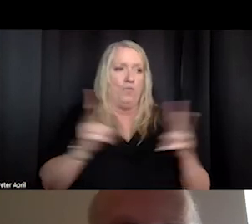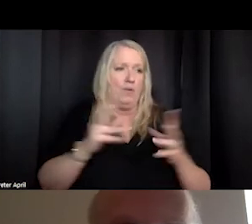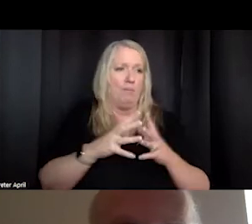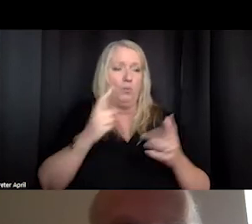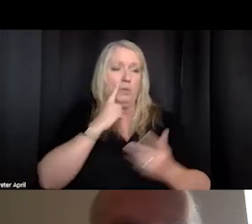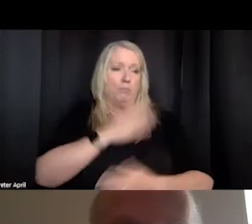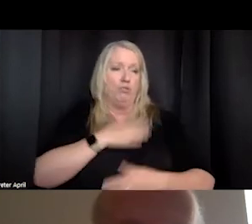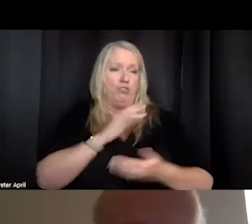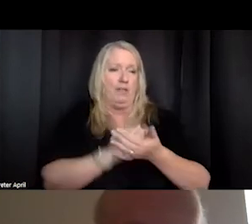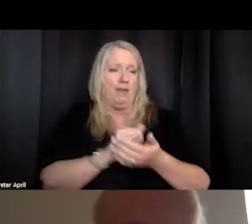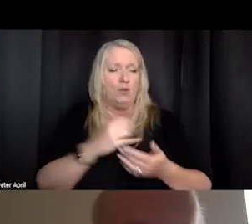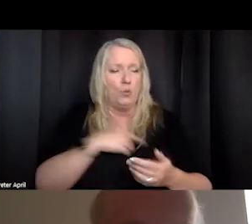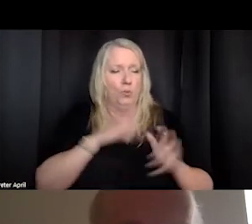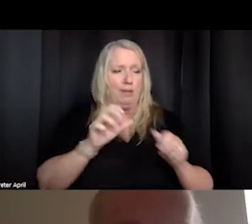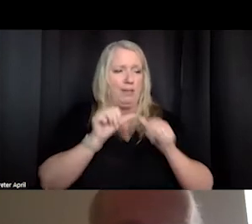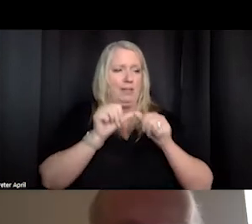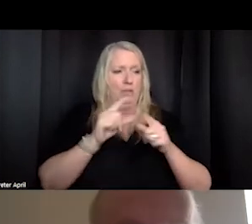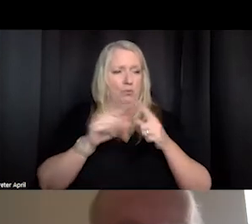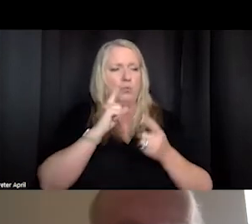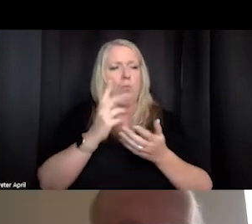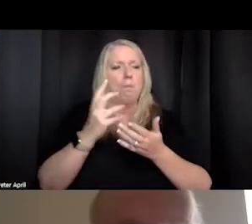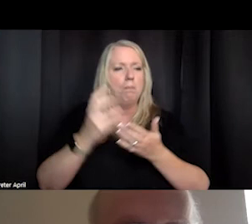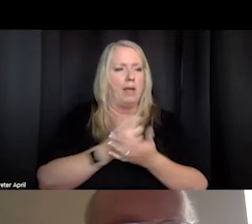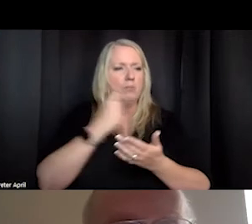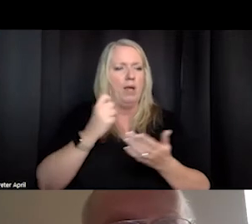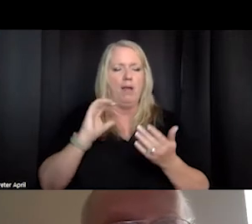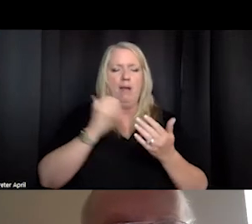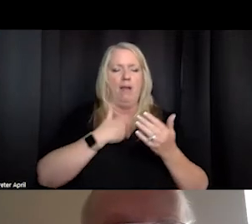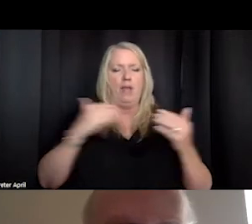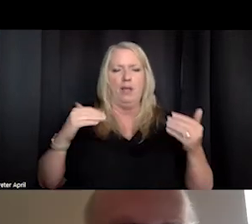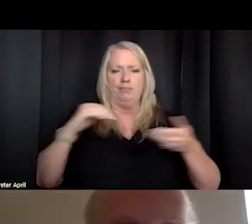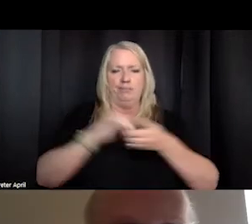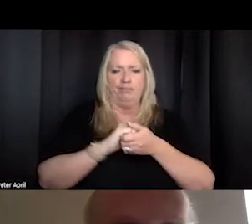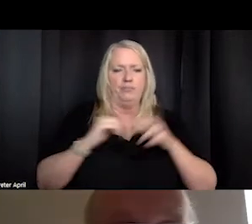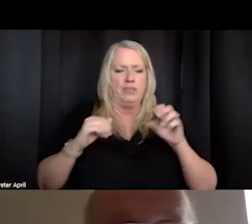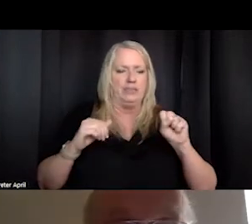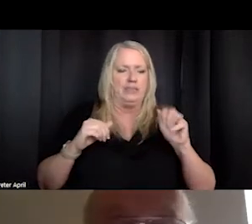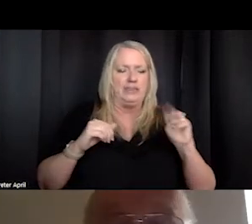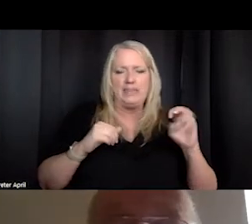SO WE COULD CONTINUE TO MAXIMIZE ALIGNMENT BETWEEN, SAMHSA AND CMS IN THIS AREA. WE ARE